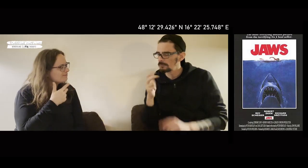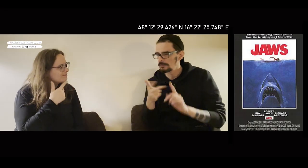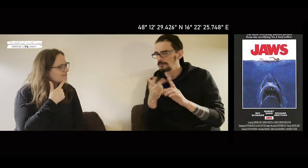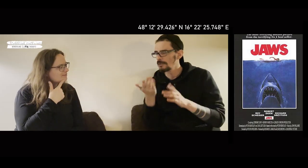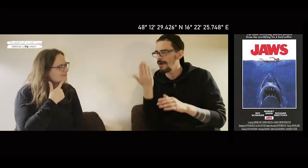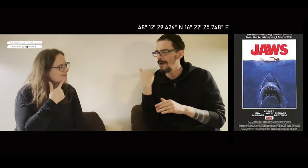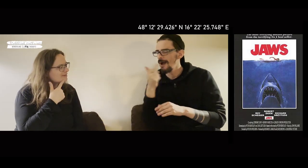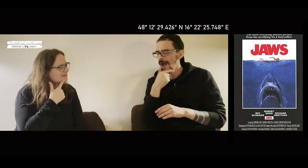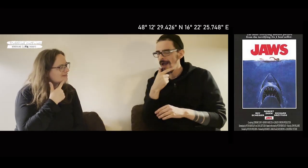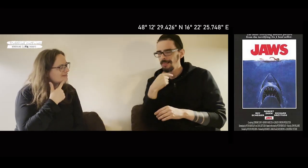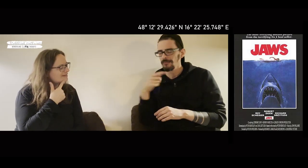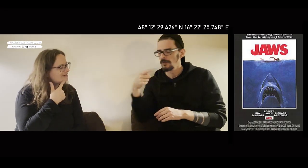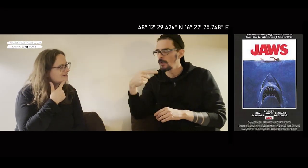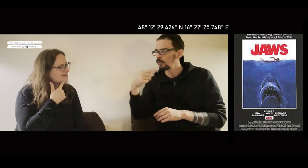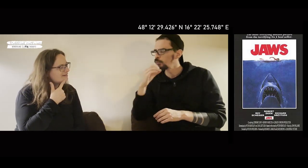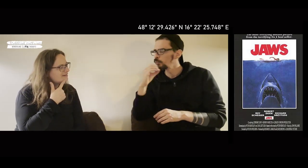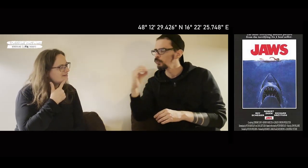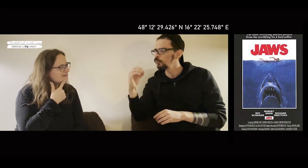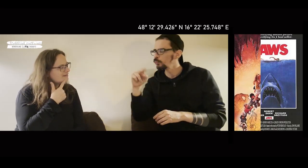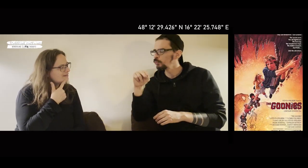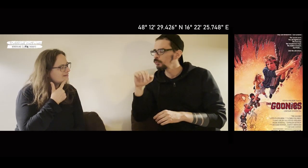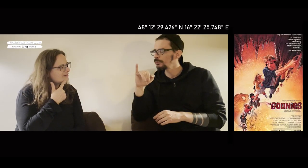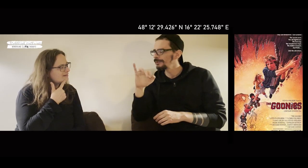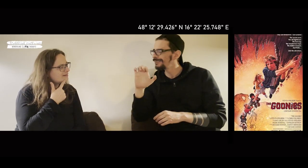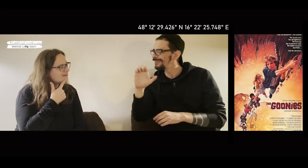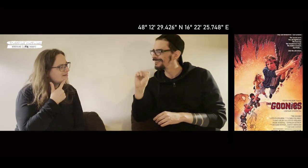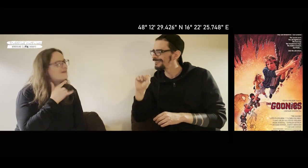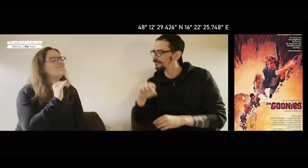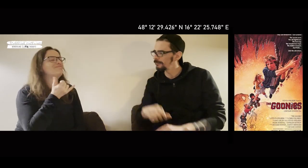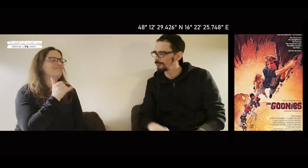An older favorite movie of mine is "The Goonies."